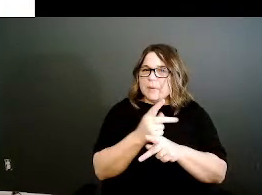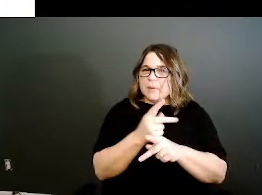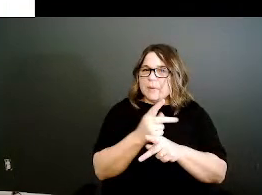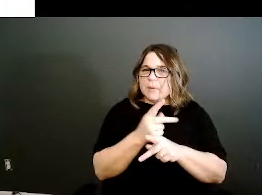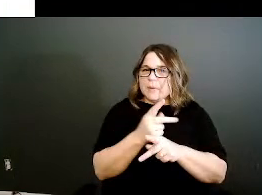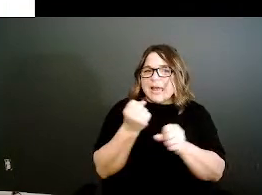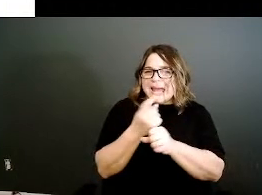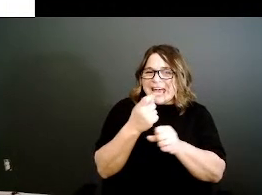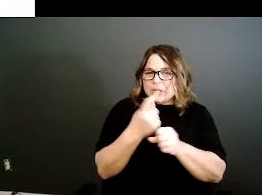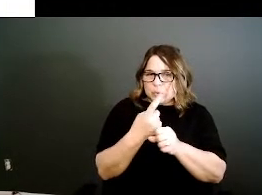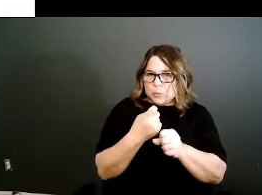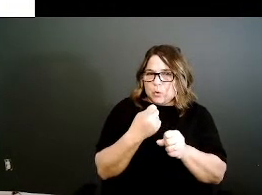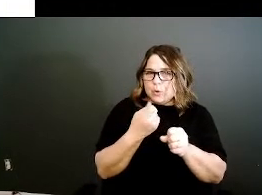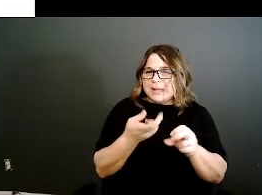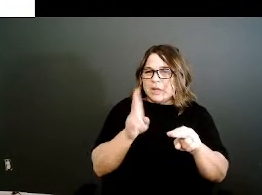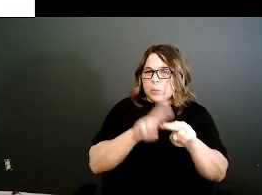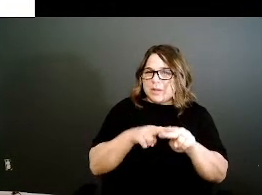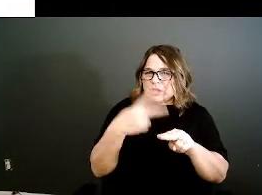DESERVED A CLARIFICATION TO MAKE THAT MORE EXPLICIT.